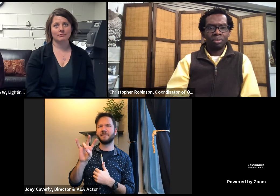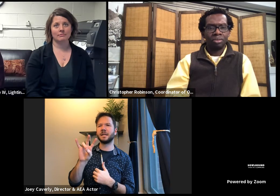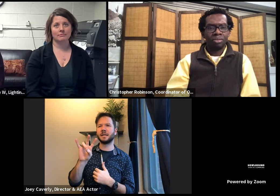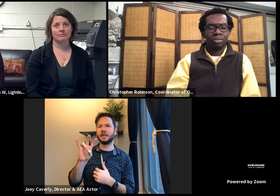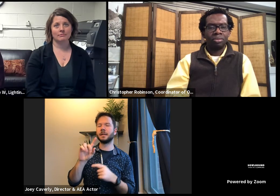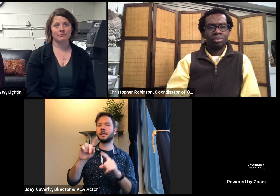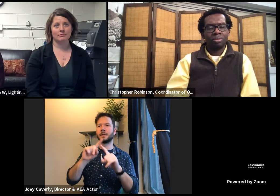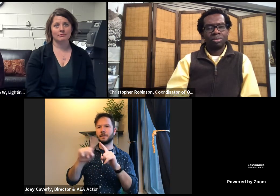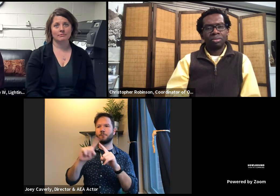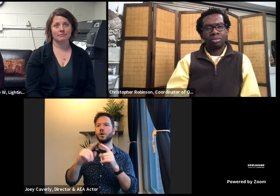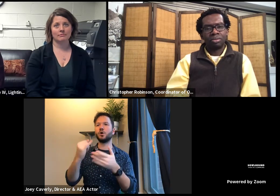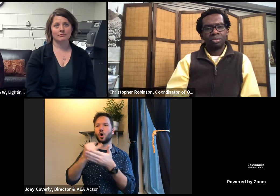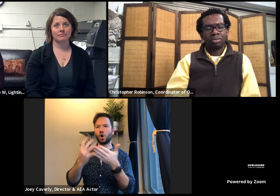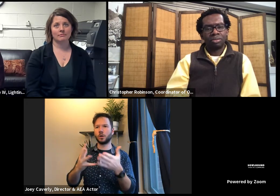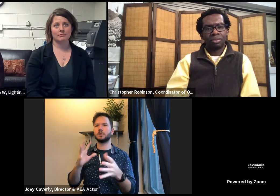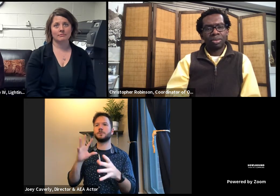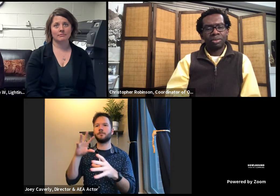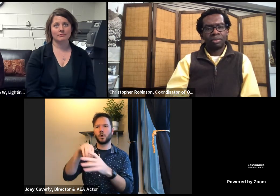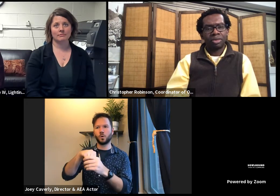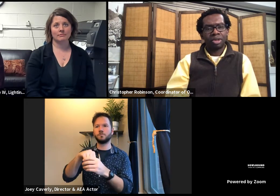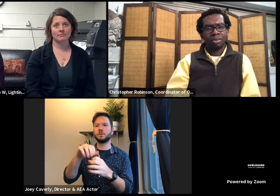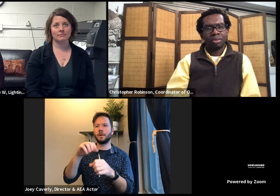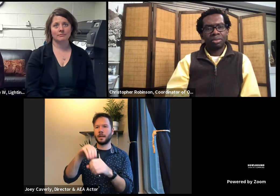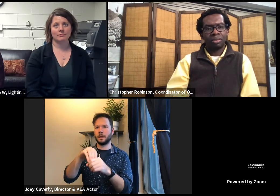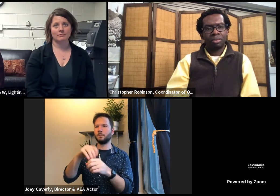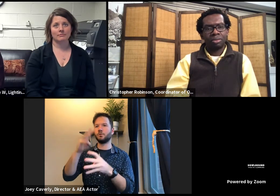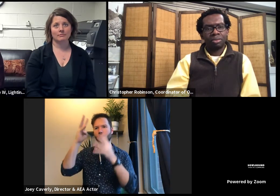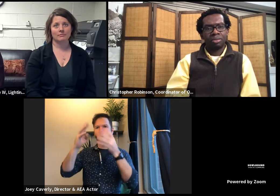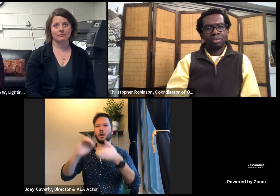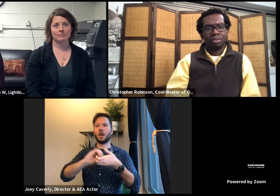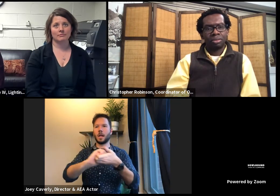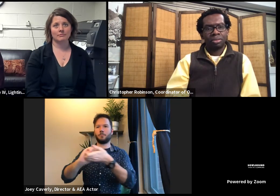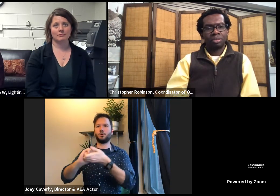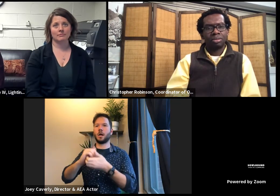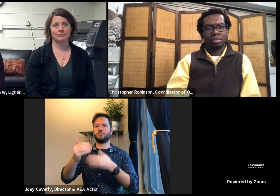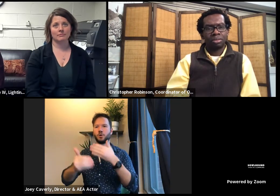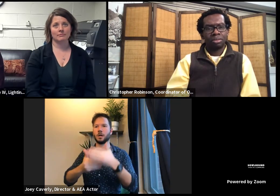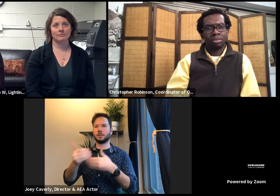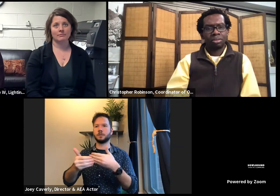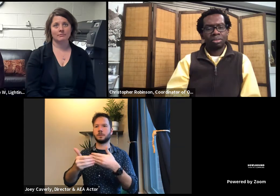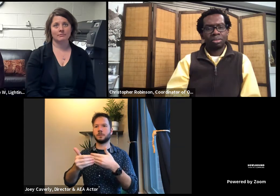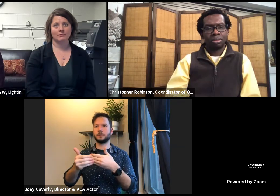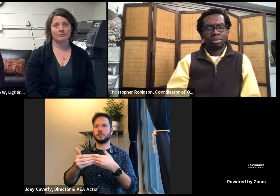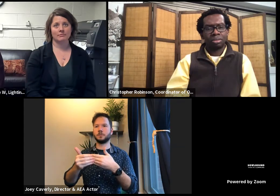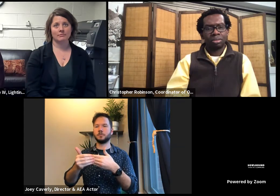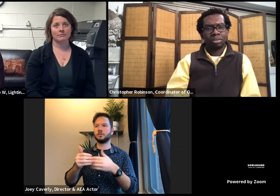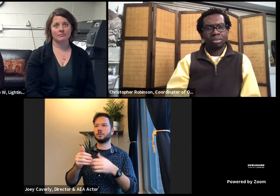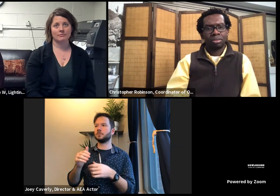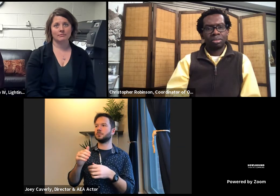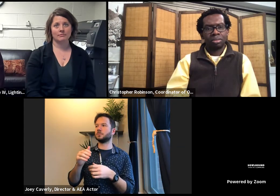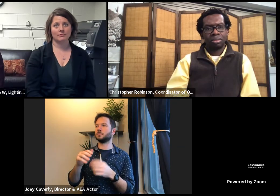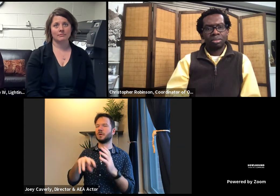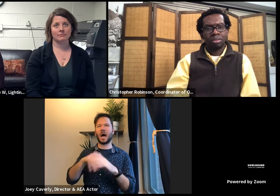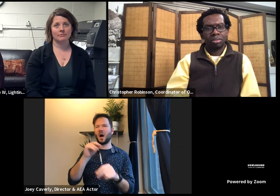I believe there were seven different artists involved in the collaborative,